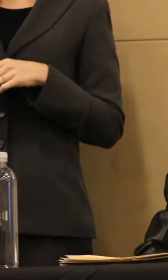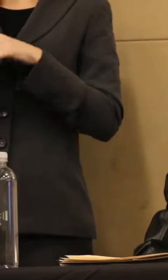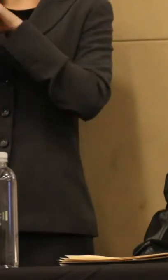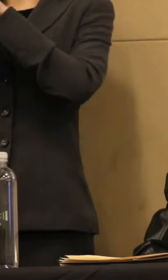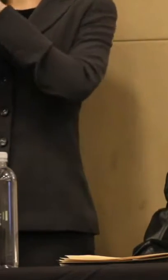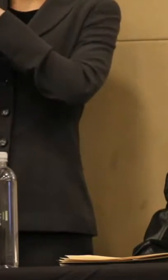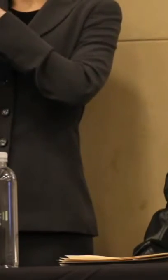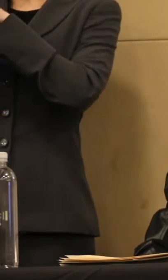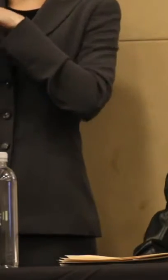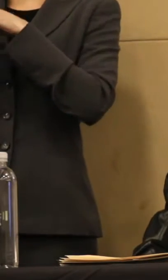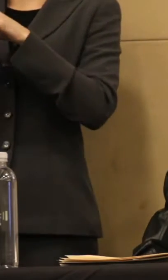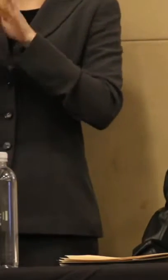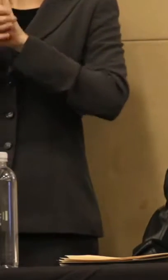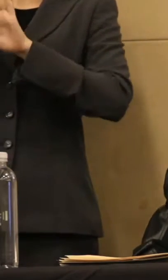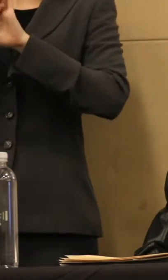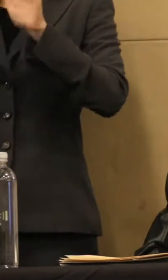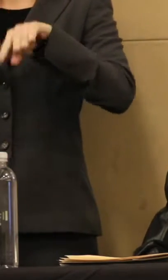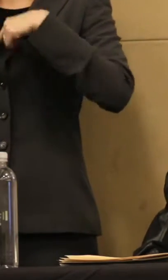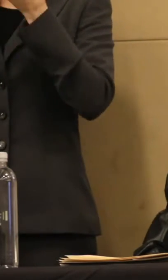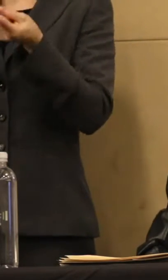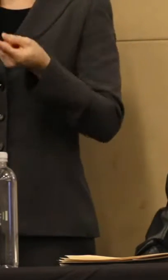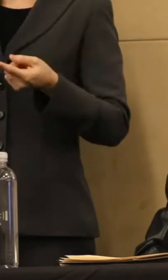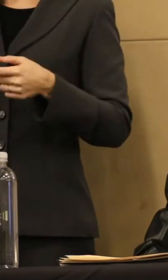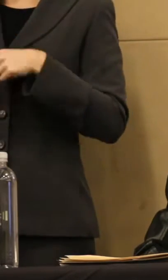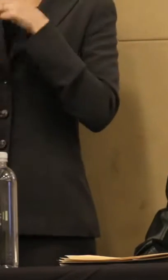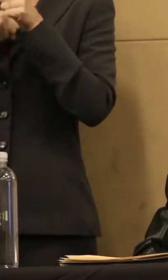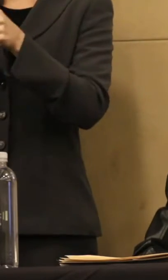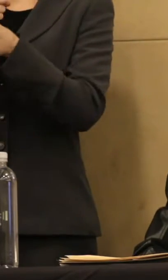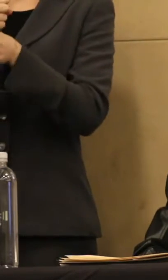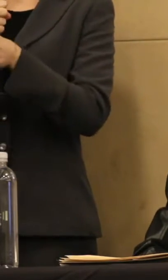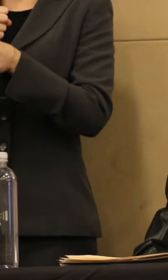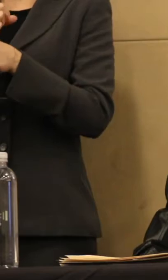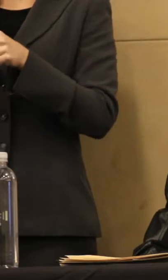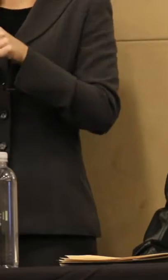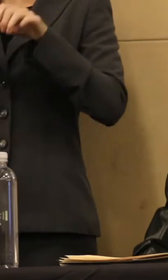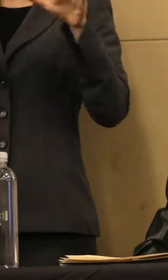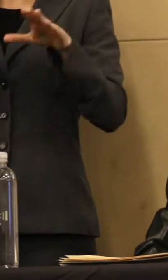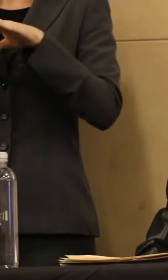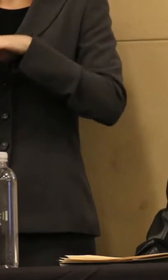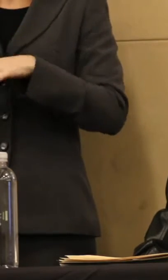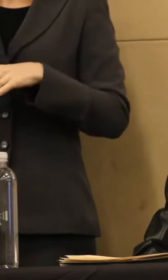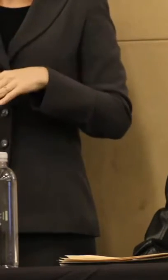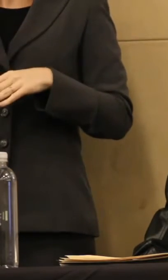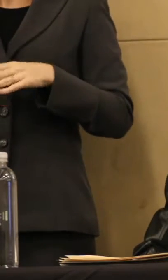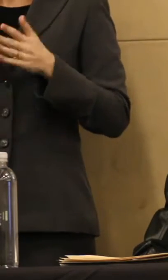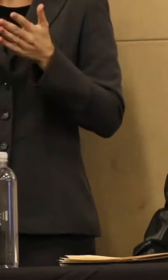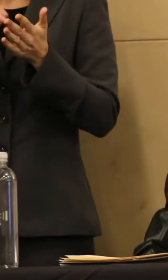And they have done more than three hundred thousand individual consultations.